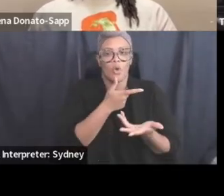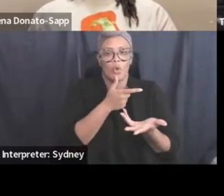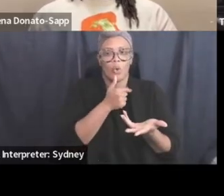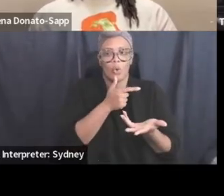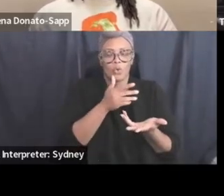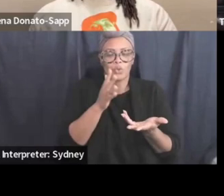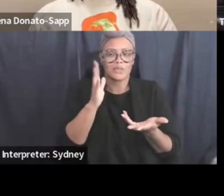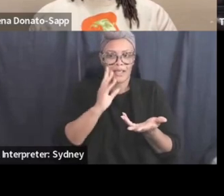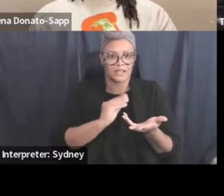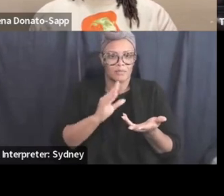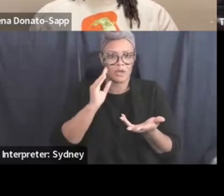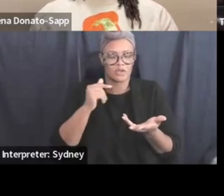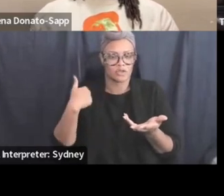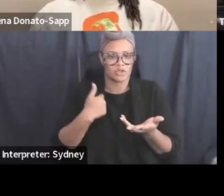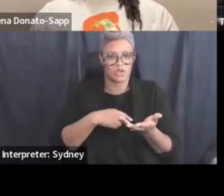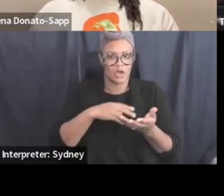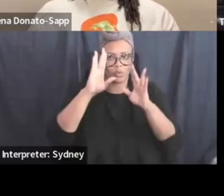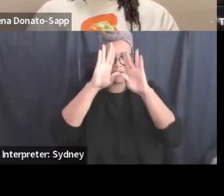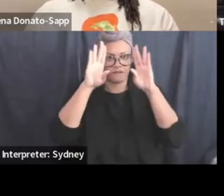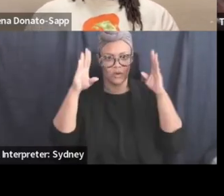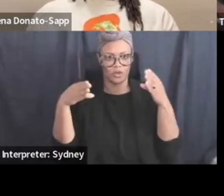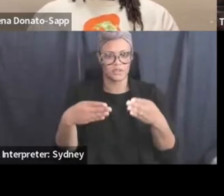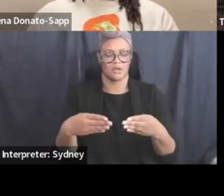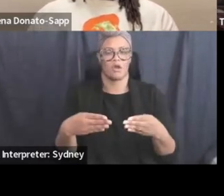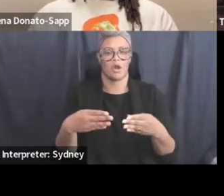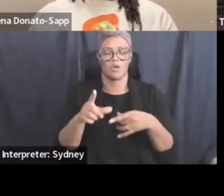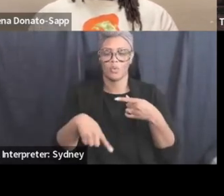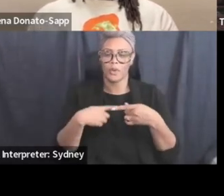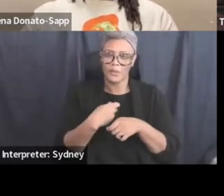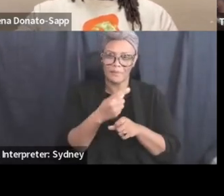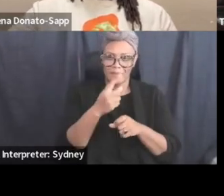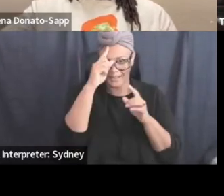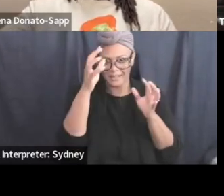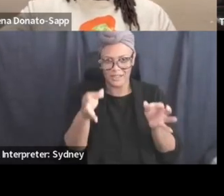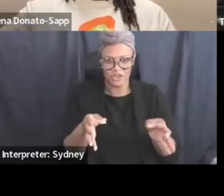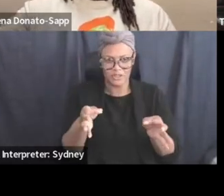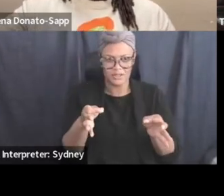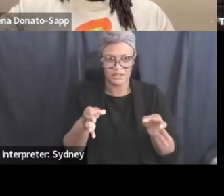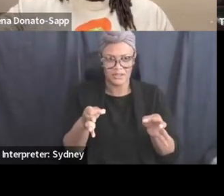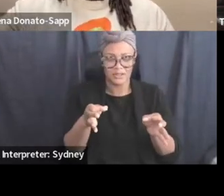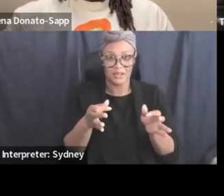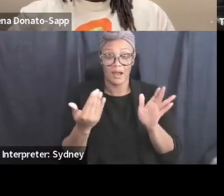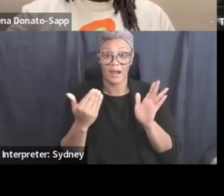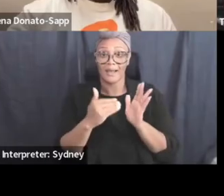making decisions. back to the idea of assessment. Who are we centering? Is white the default? Right?